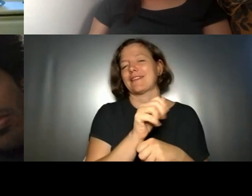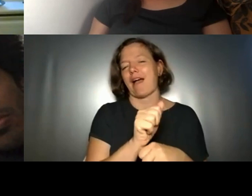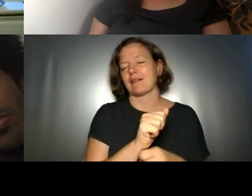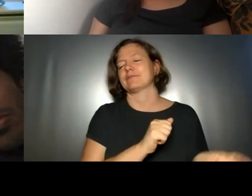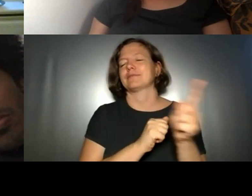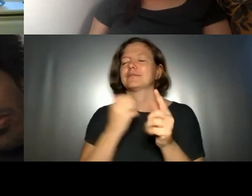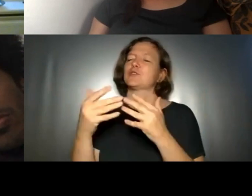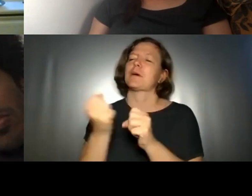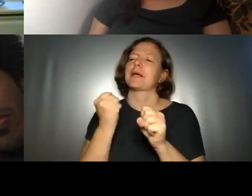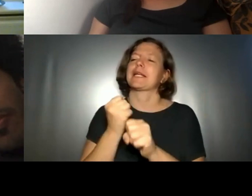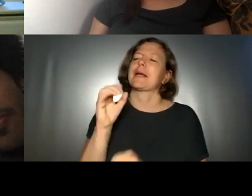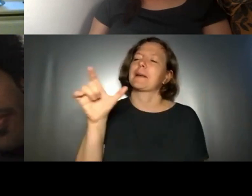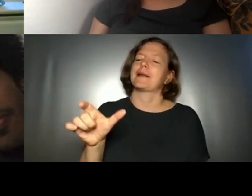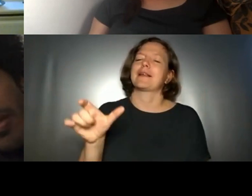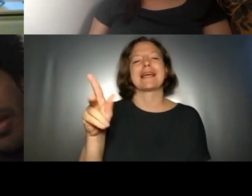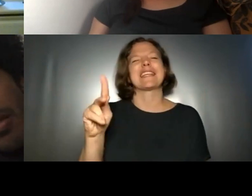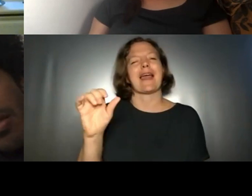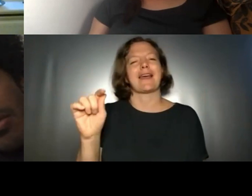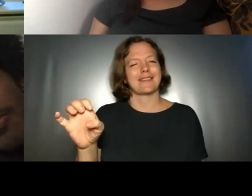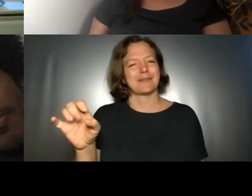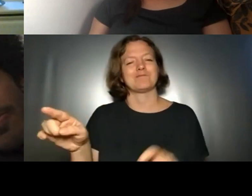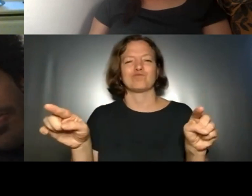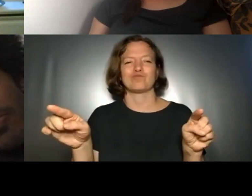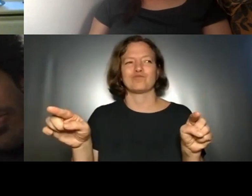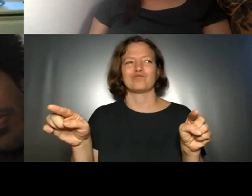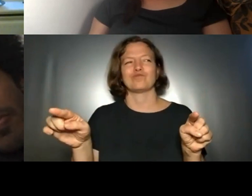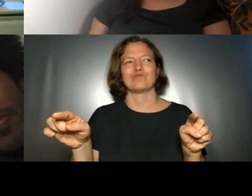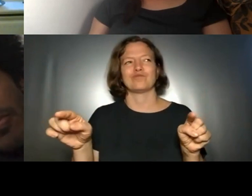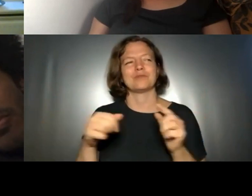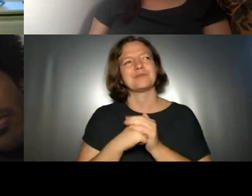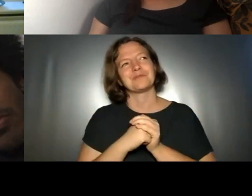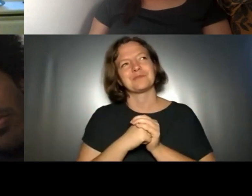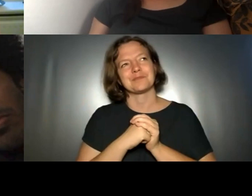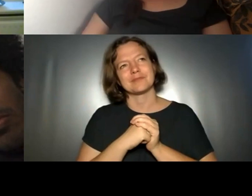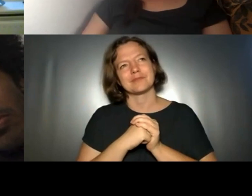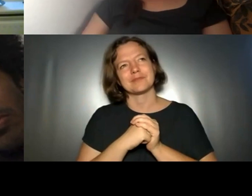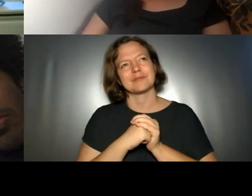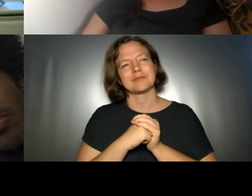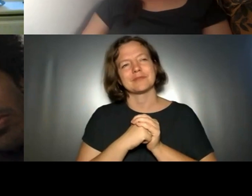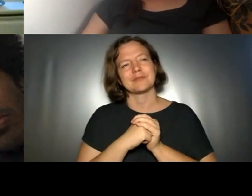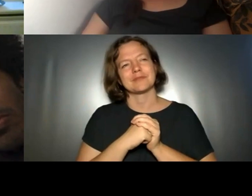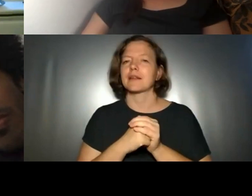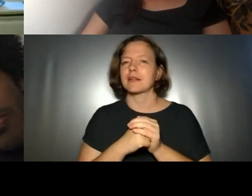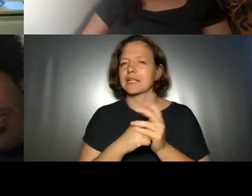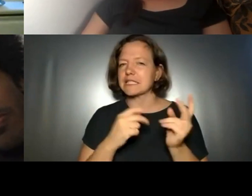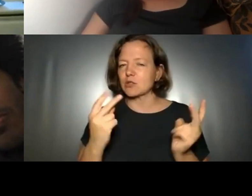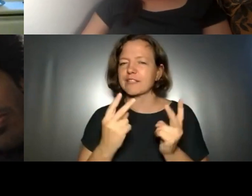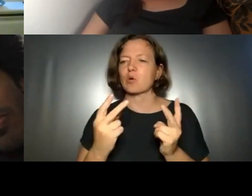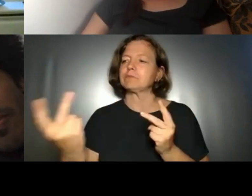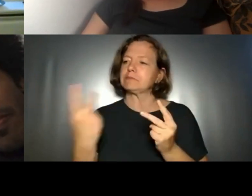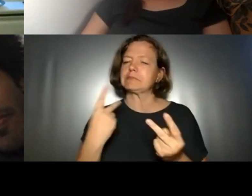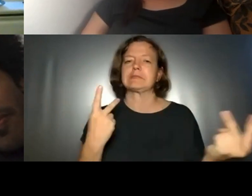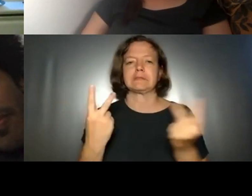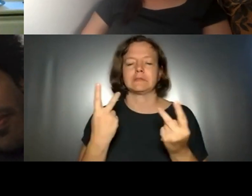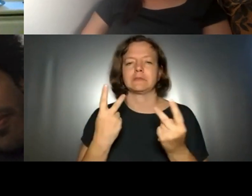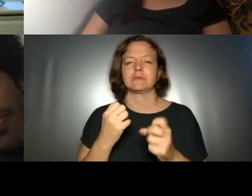I would maybe say it was the most complex work I did, but also the most fulfilling one